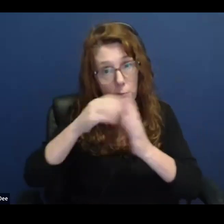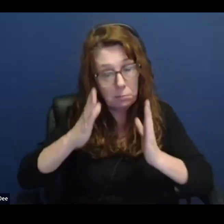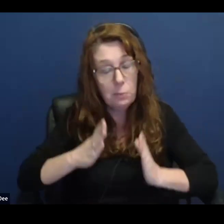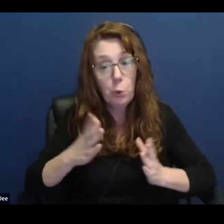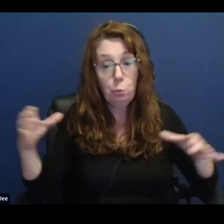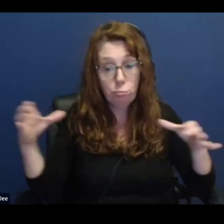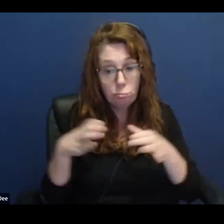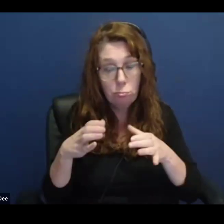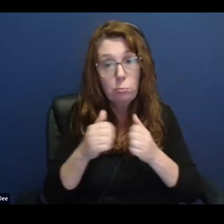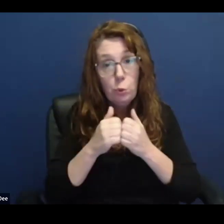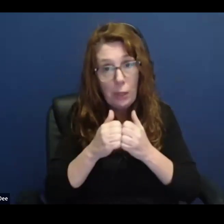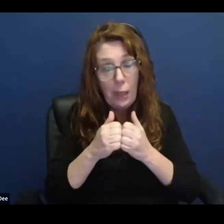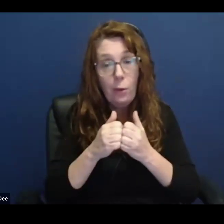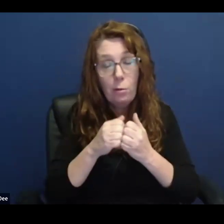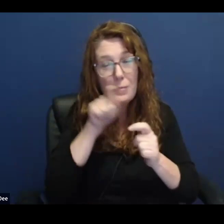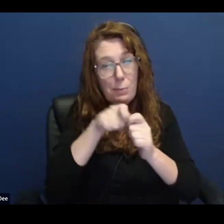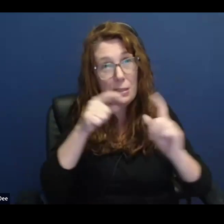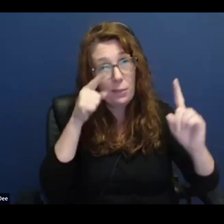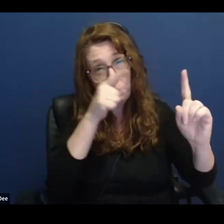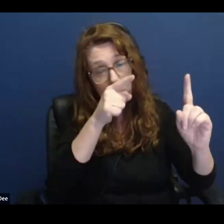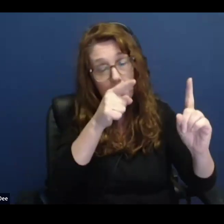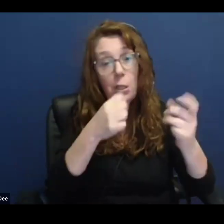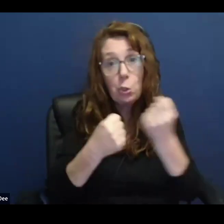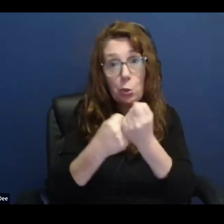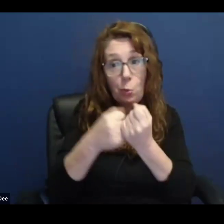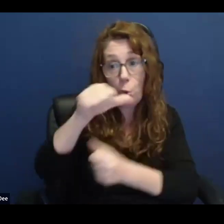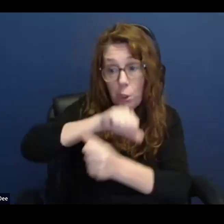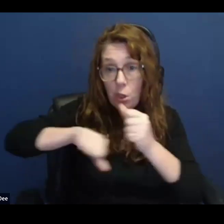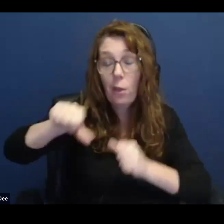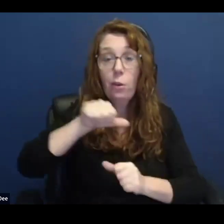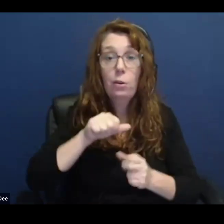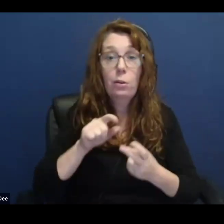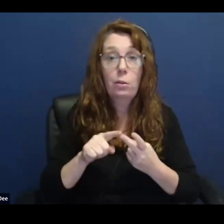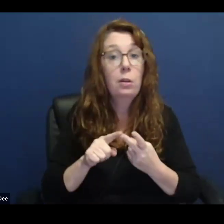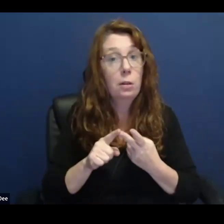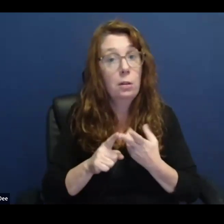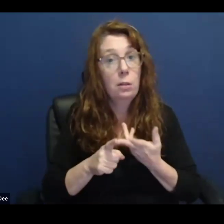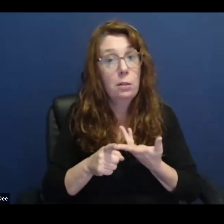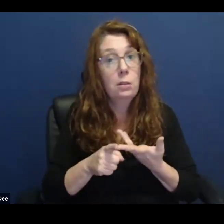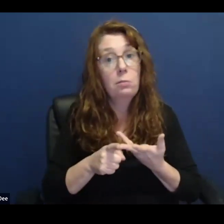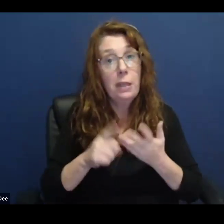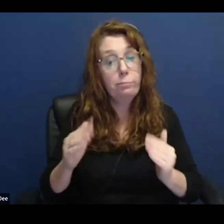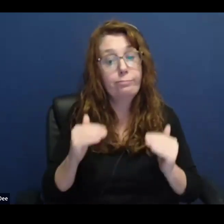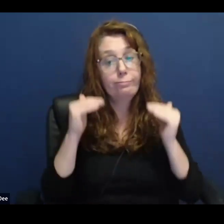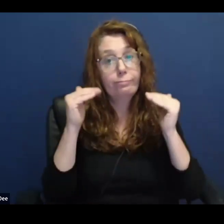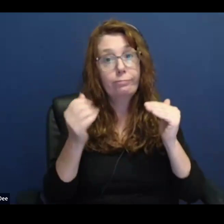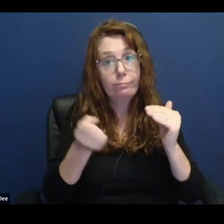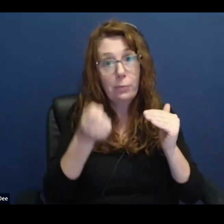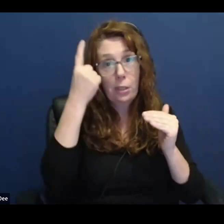with a specific mission um to support each other in advancing understanding of the repatriation